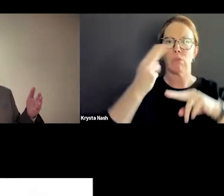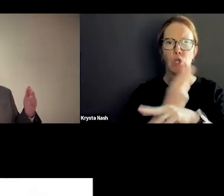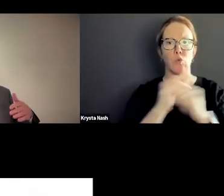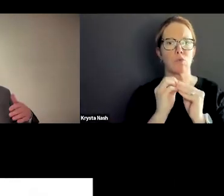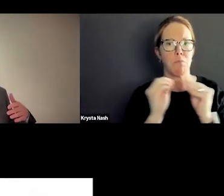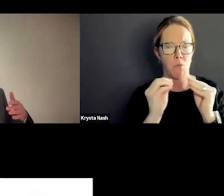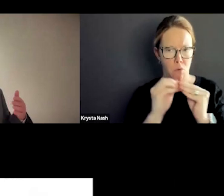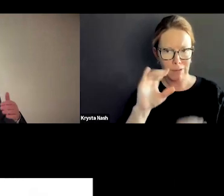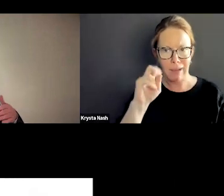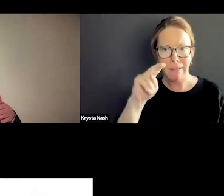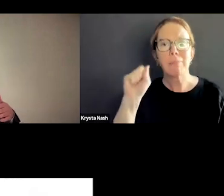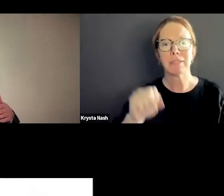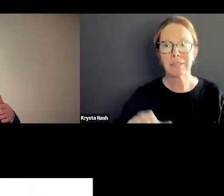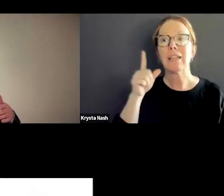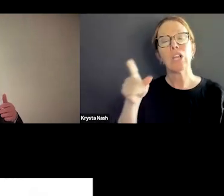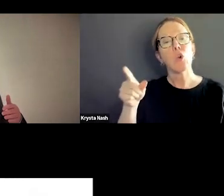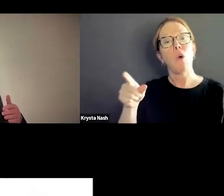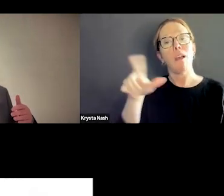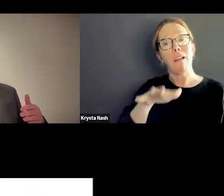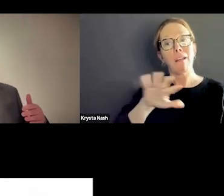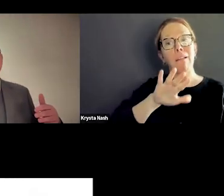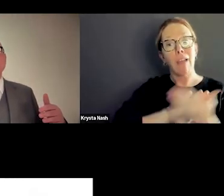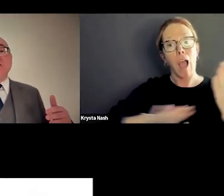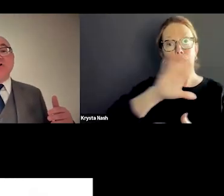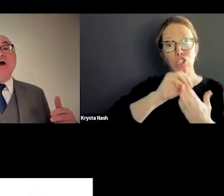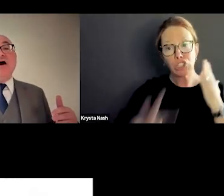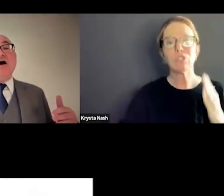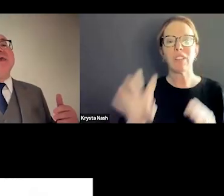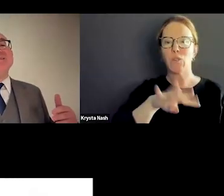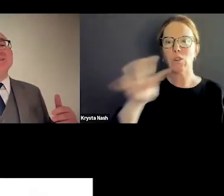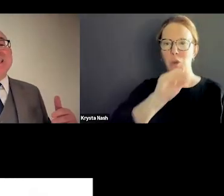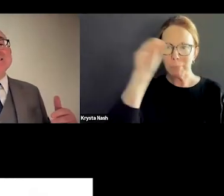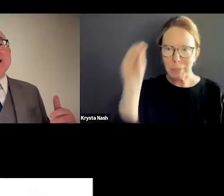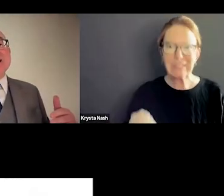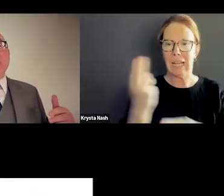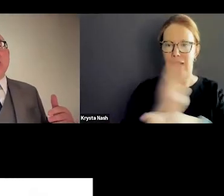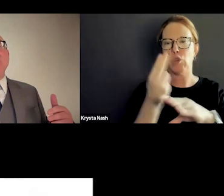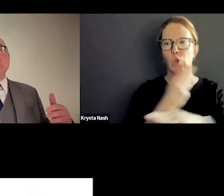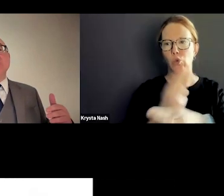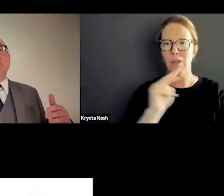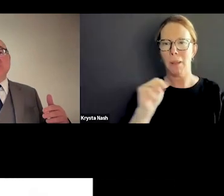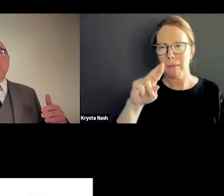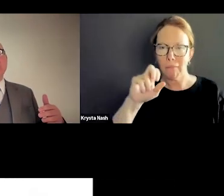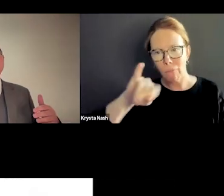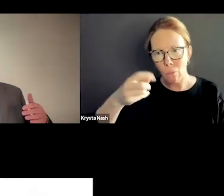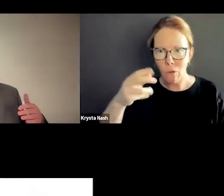So among college students, 44% using cannabis use in the past year, based on the latest data that we have, which was 2020,